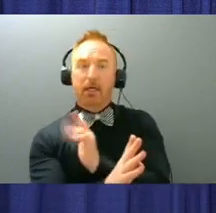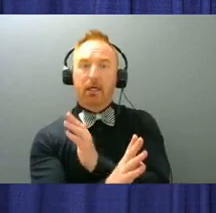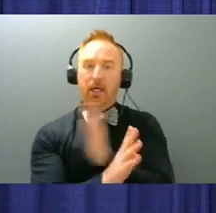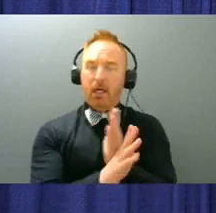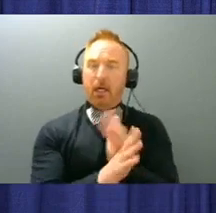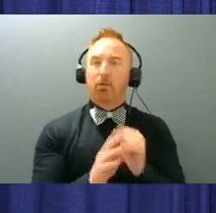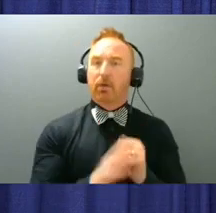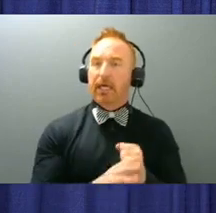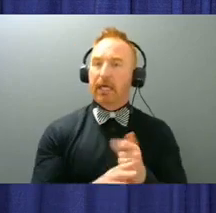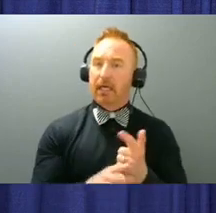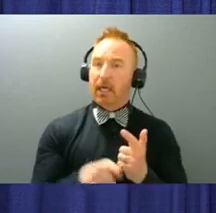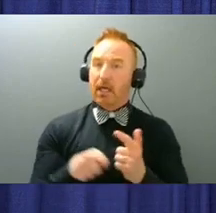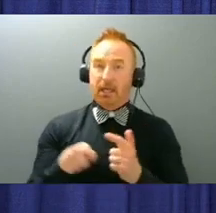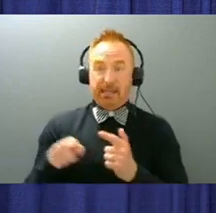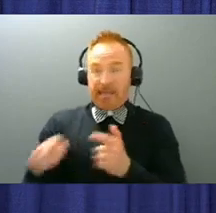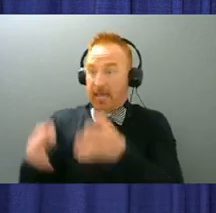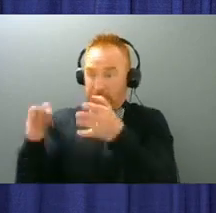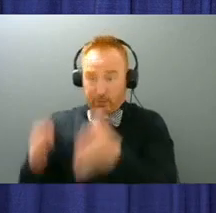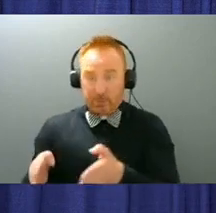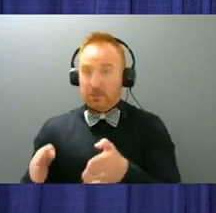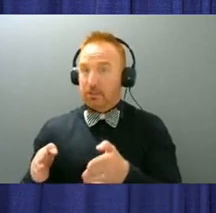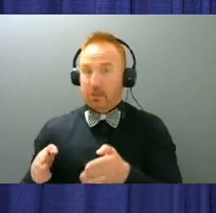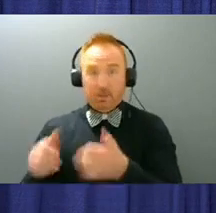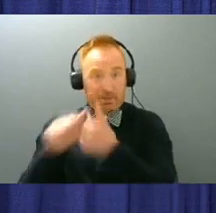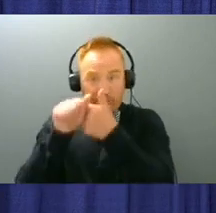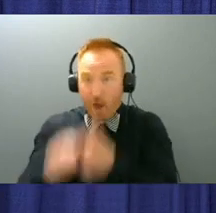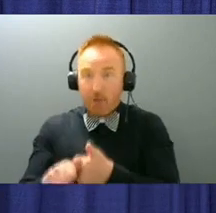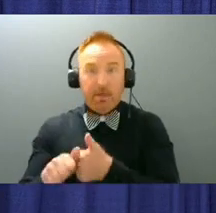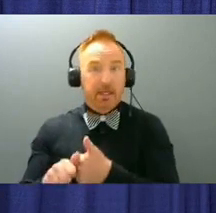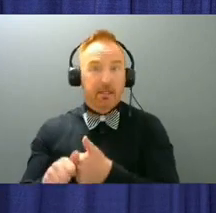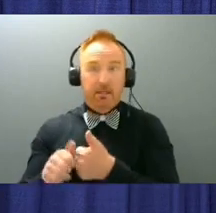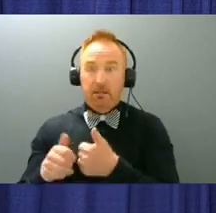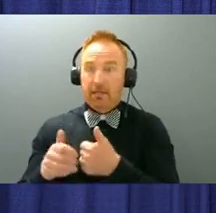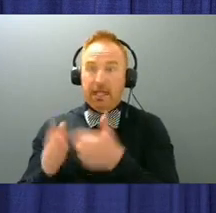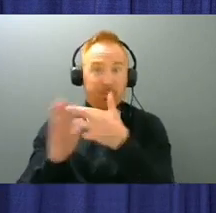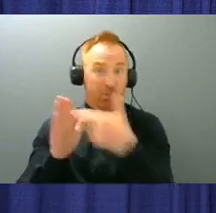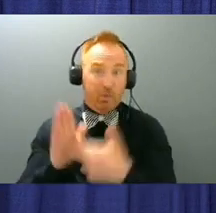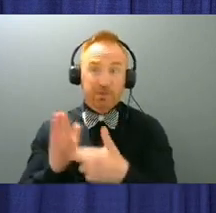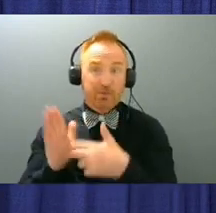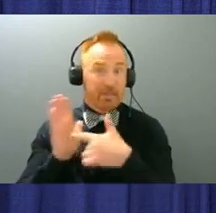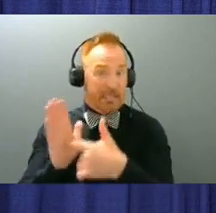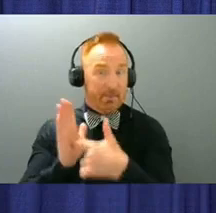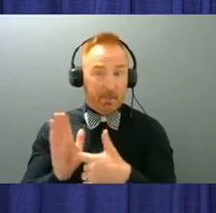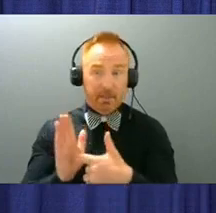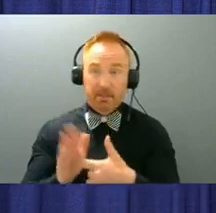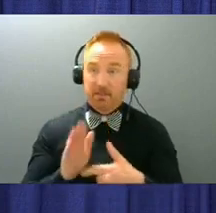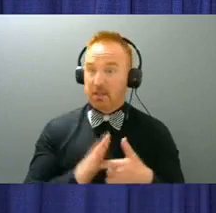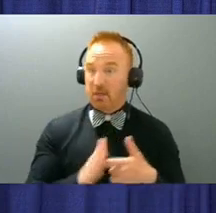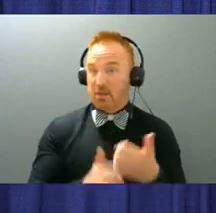prevented just because they were doing the right thing. That was actually the same with